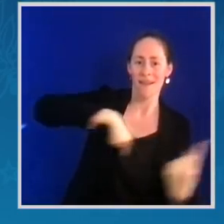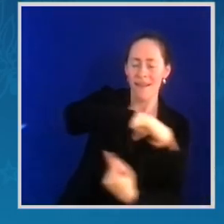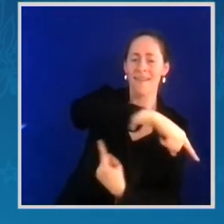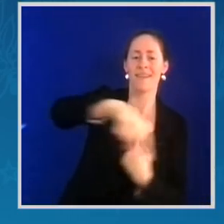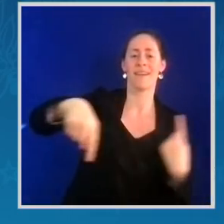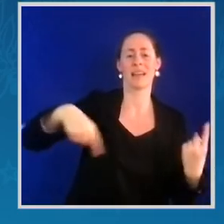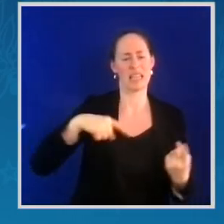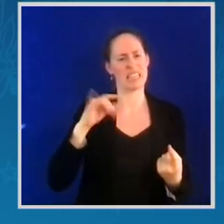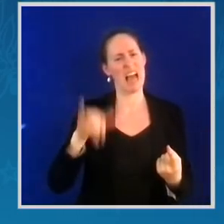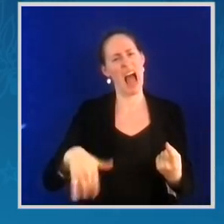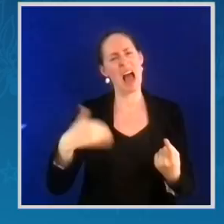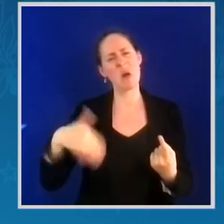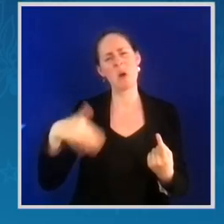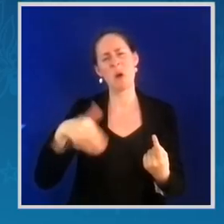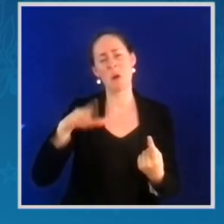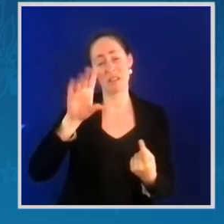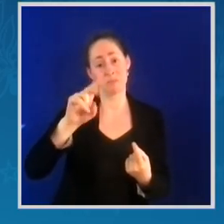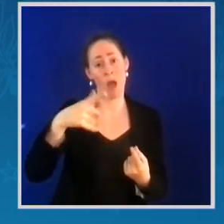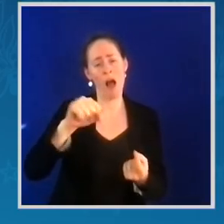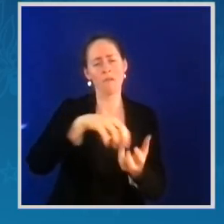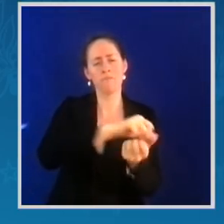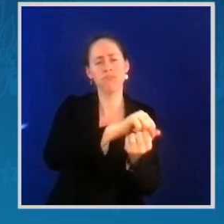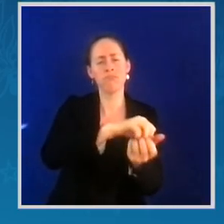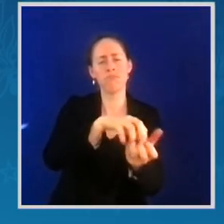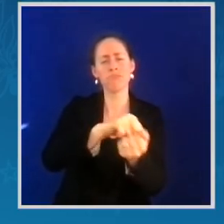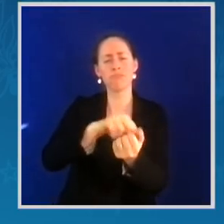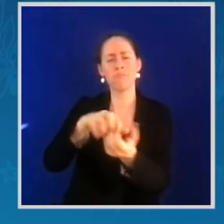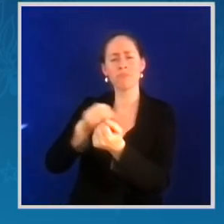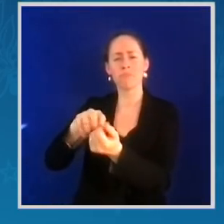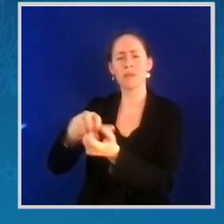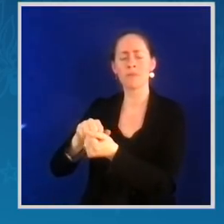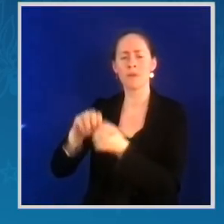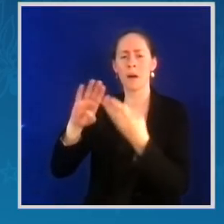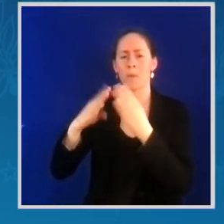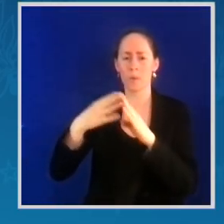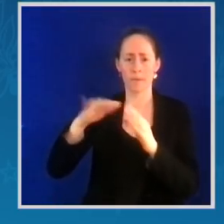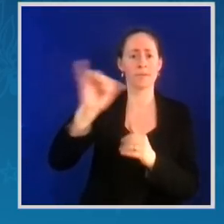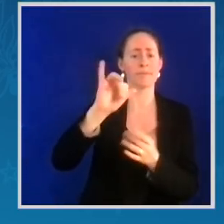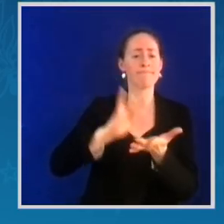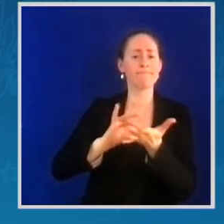and the havoc it has caused in our country, the interconnection and the interdependency.